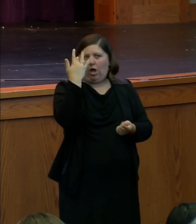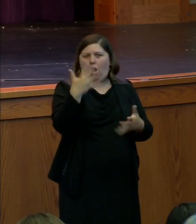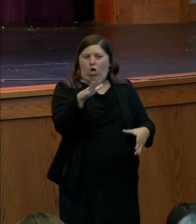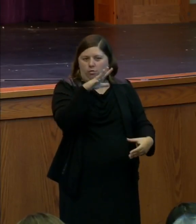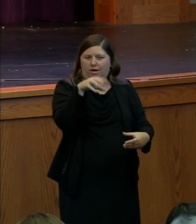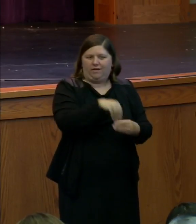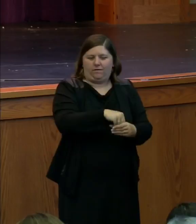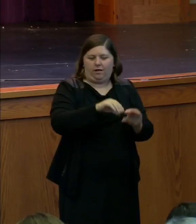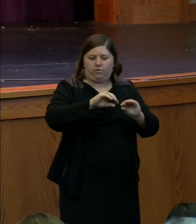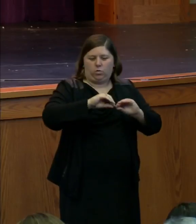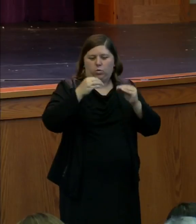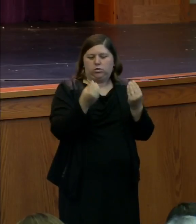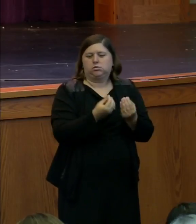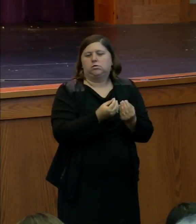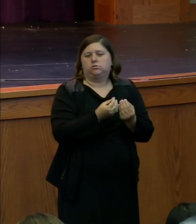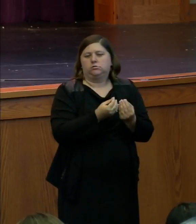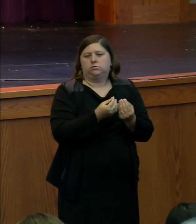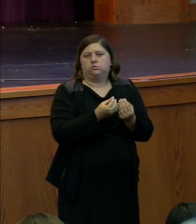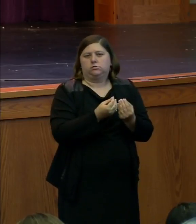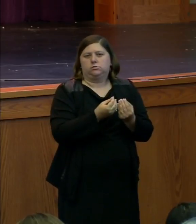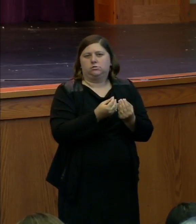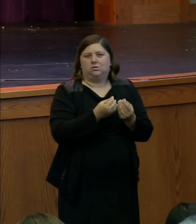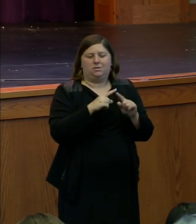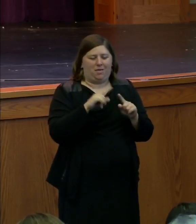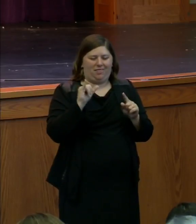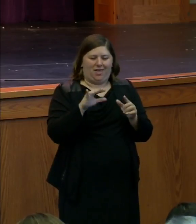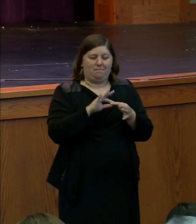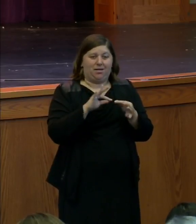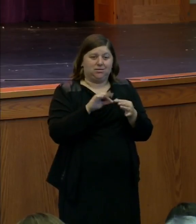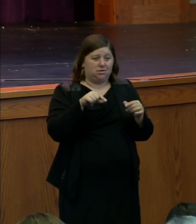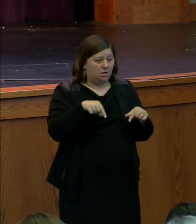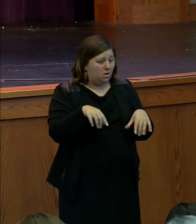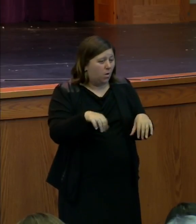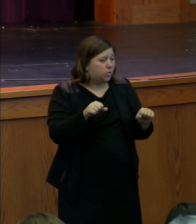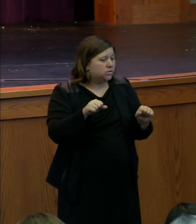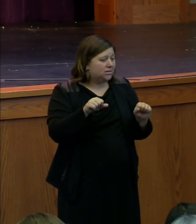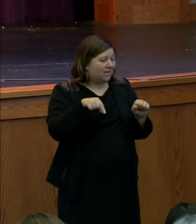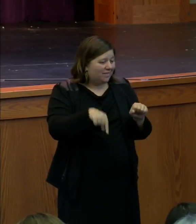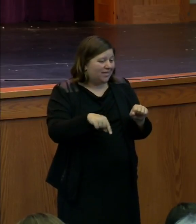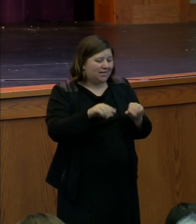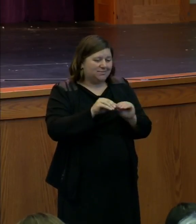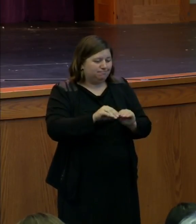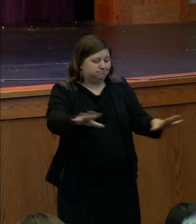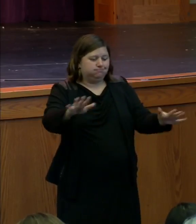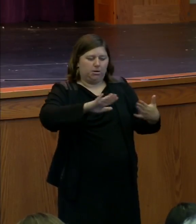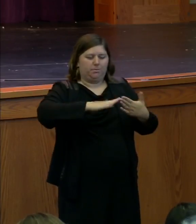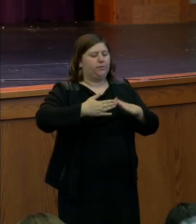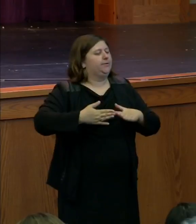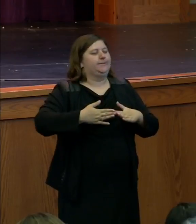ORGANIZATION BUT THE WORD DID NOT GET OUT IN TIME TO THE COMMUNITY.